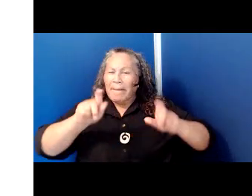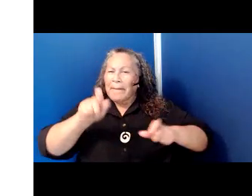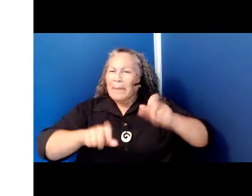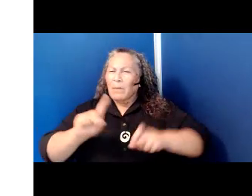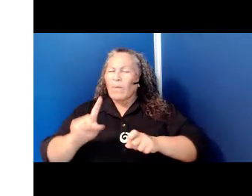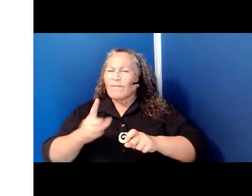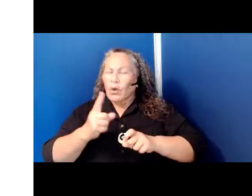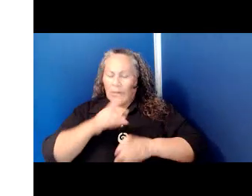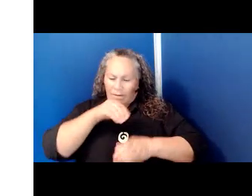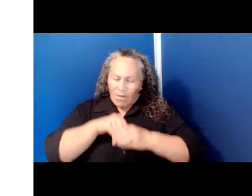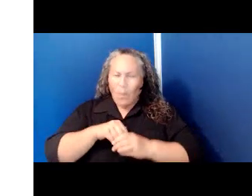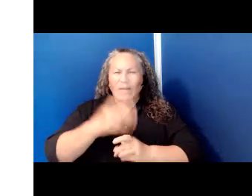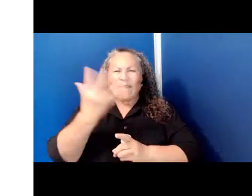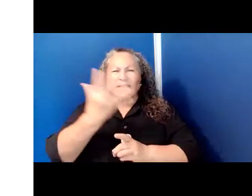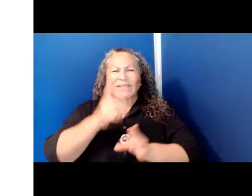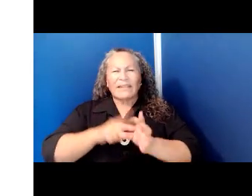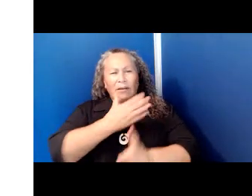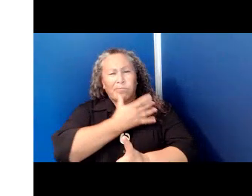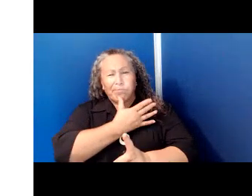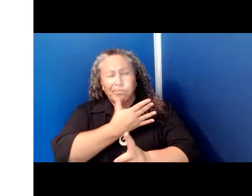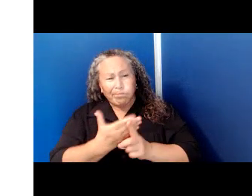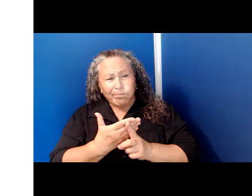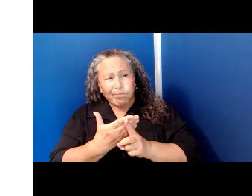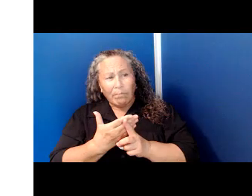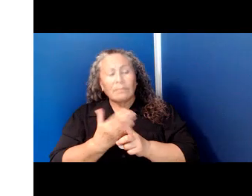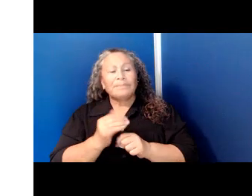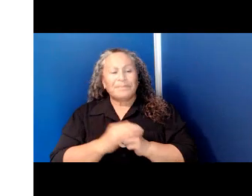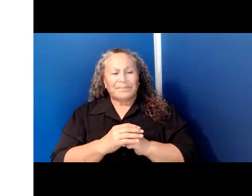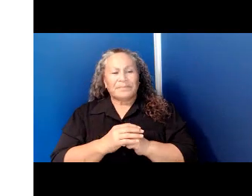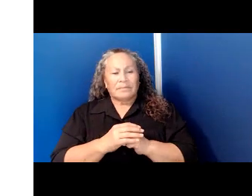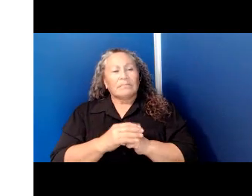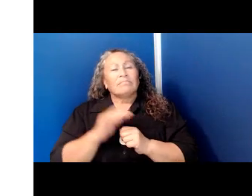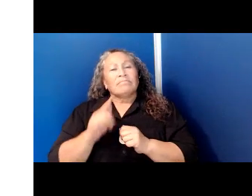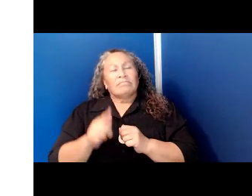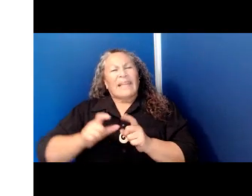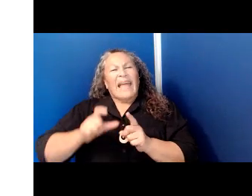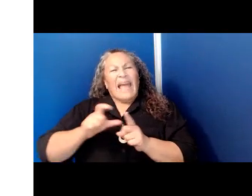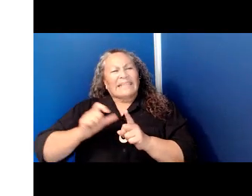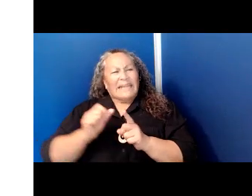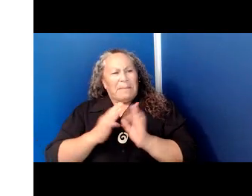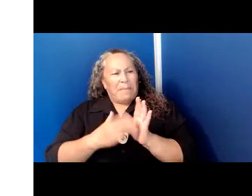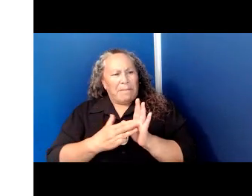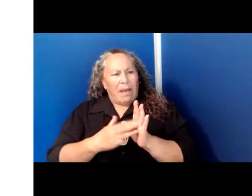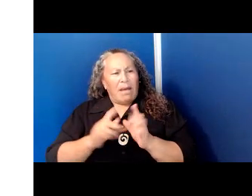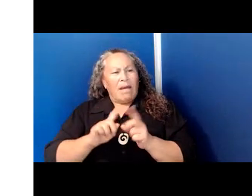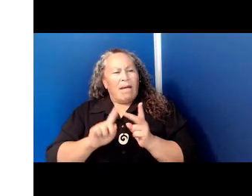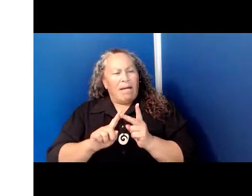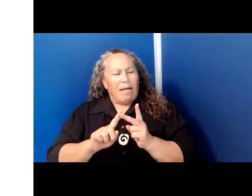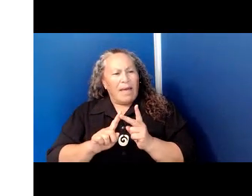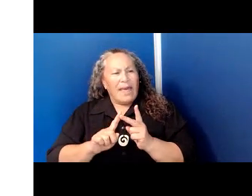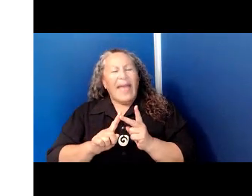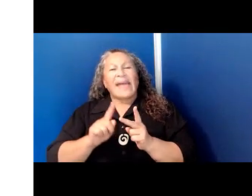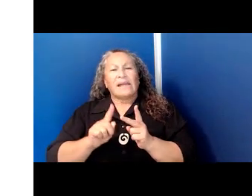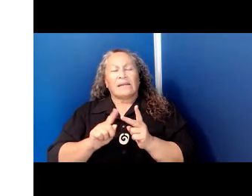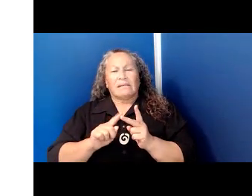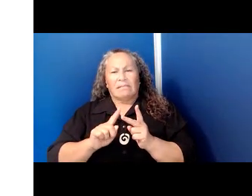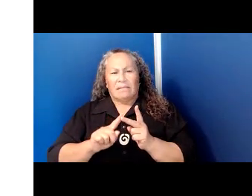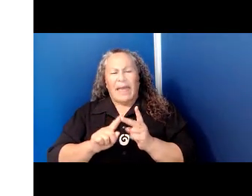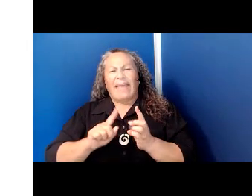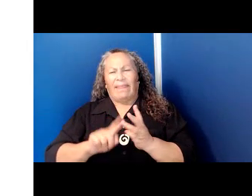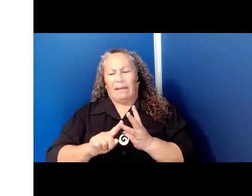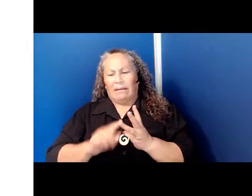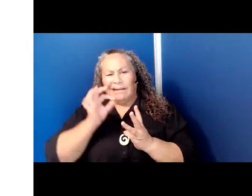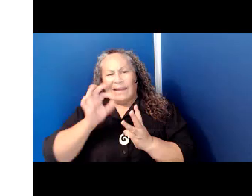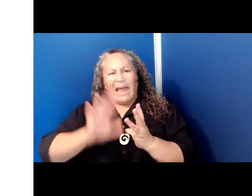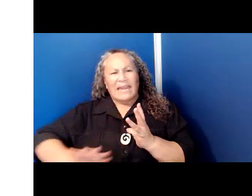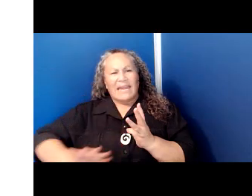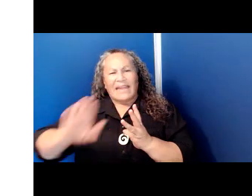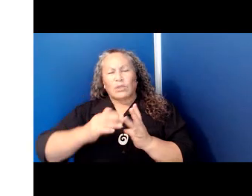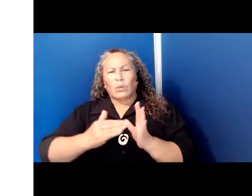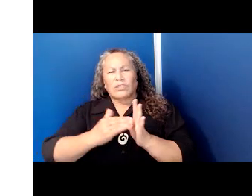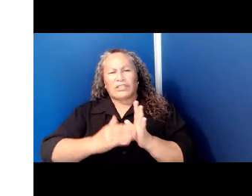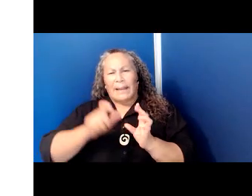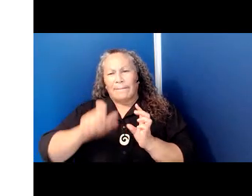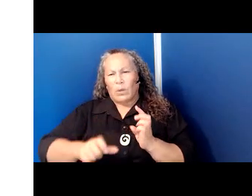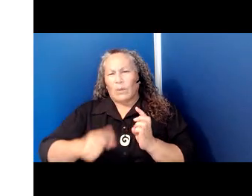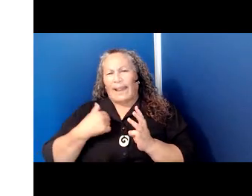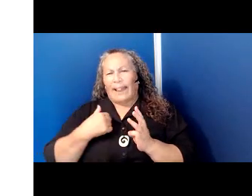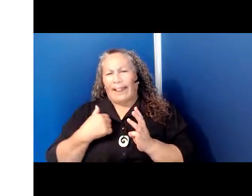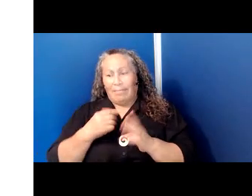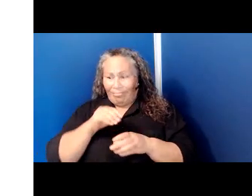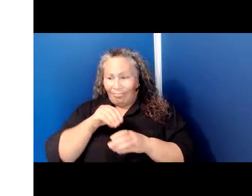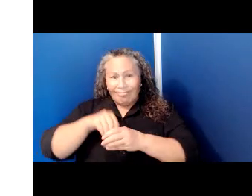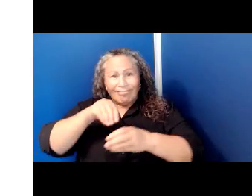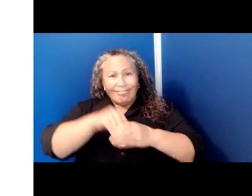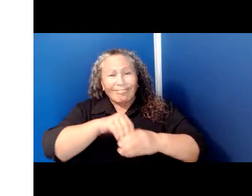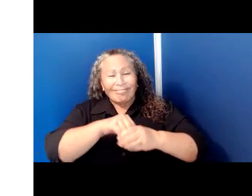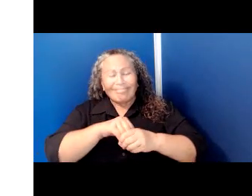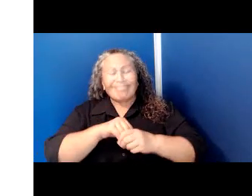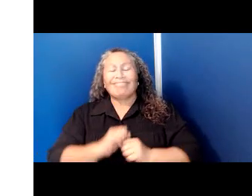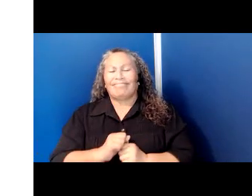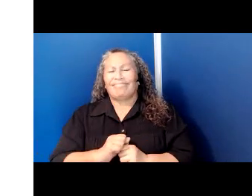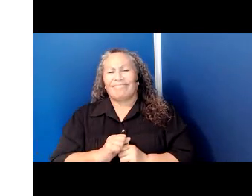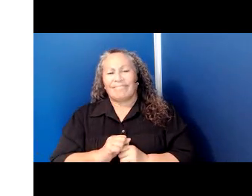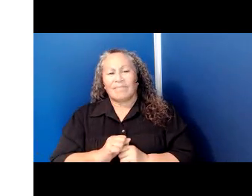years as a Dunedin member, regional president, and national chairperson. I have been involved in DPA,